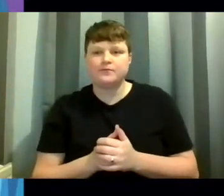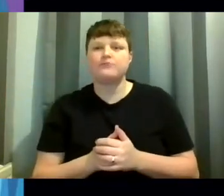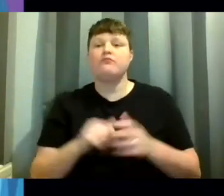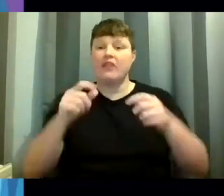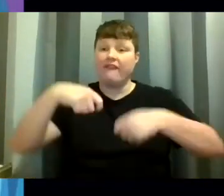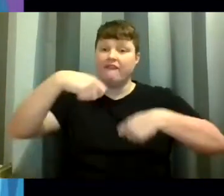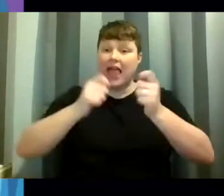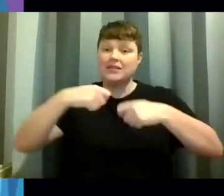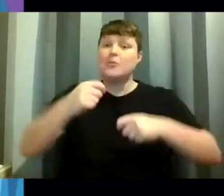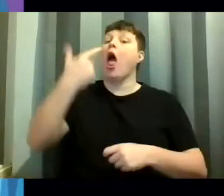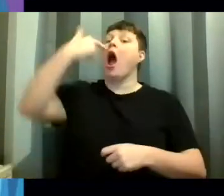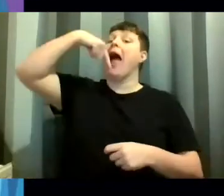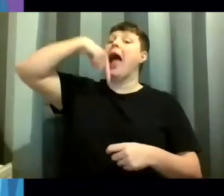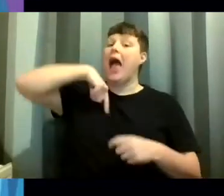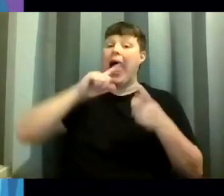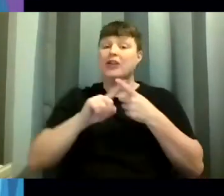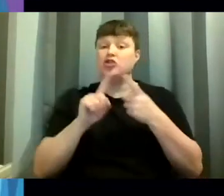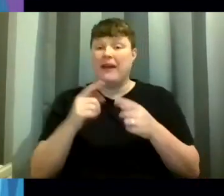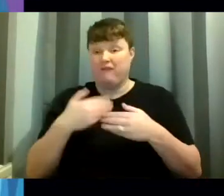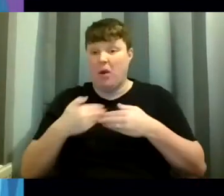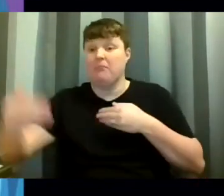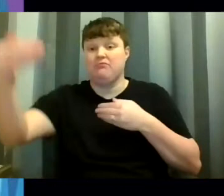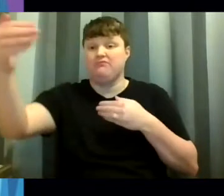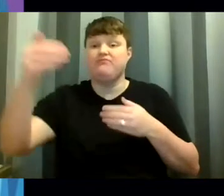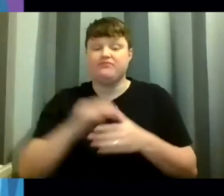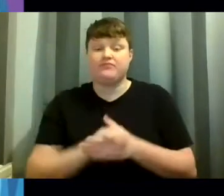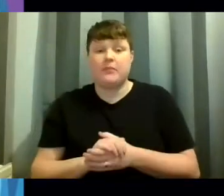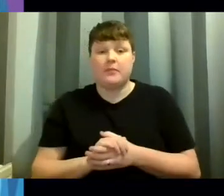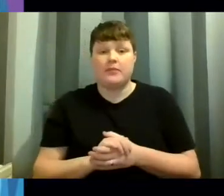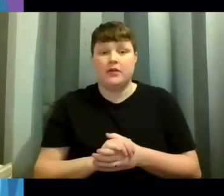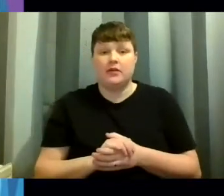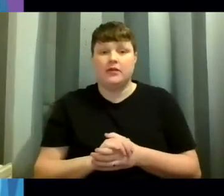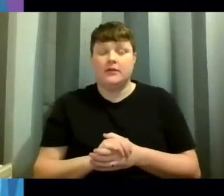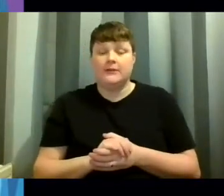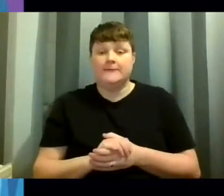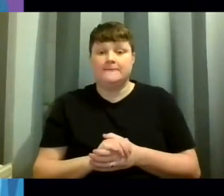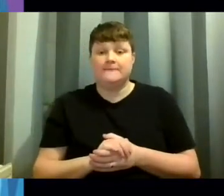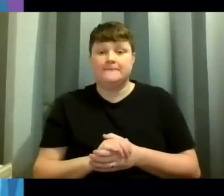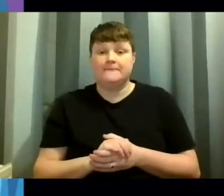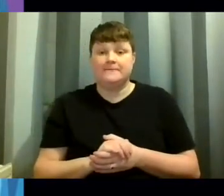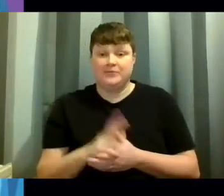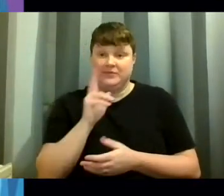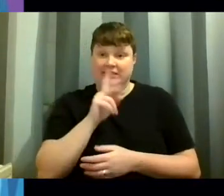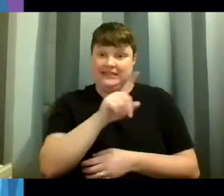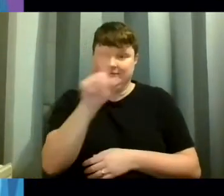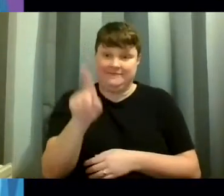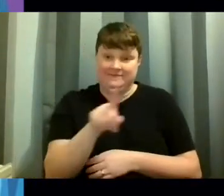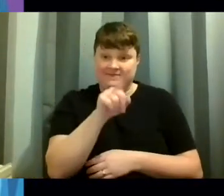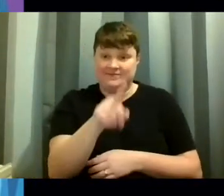from then onwards. These initial devices only tended to work on people who were